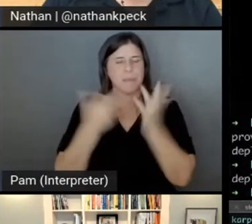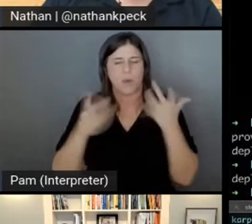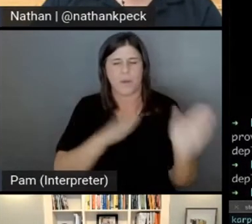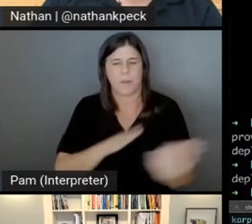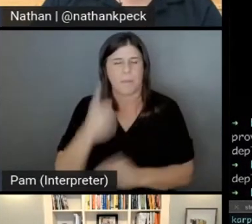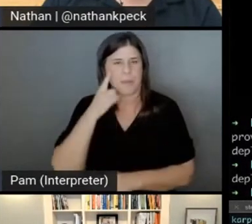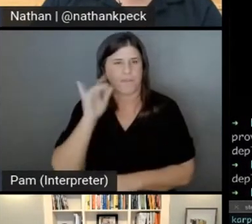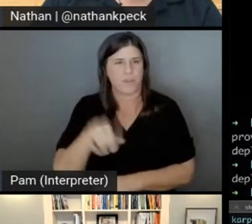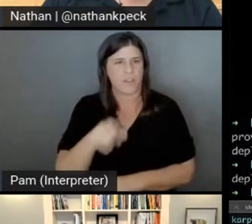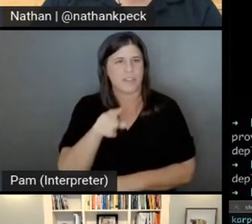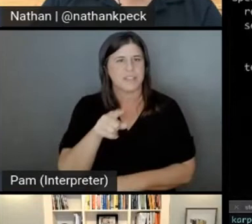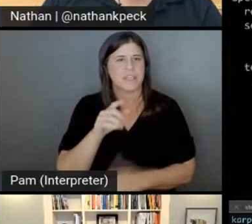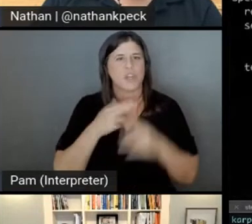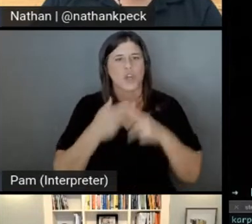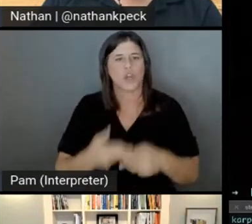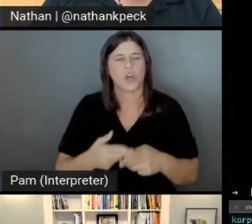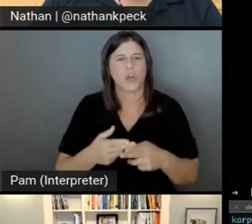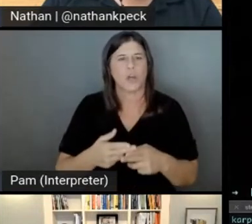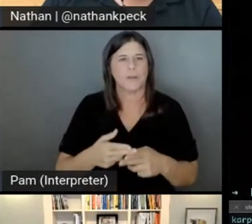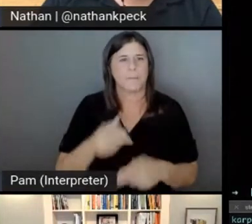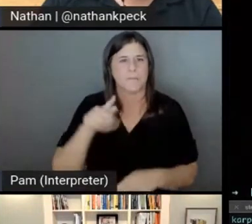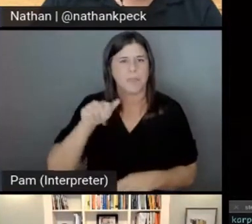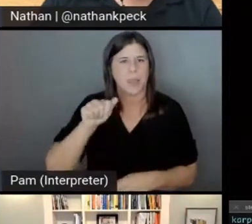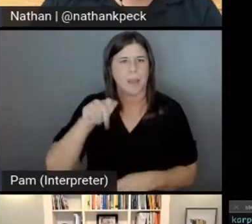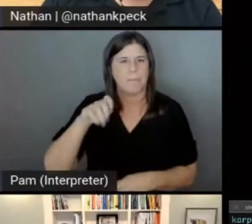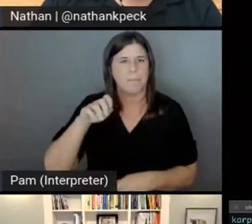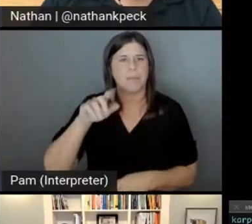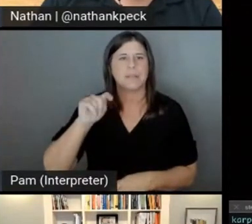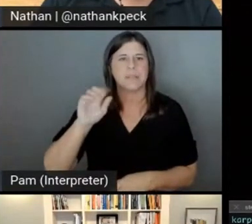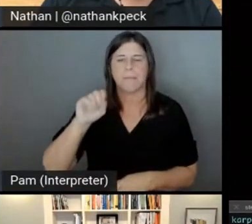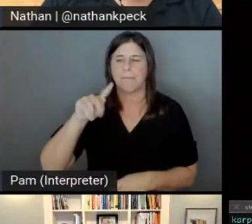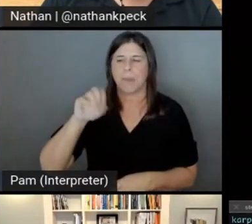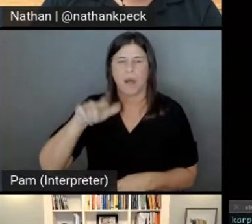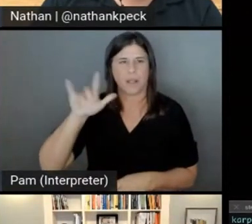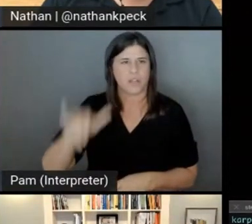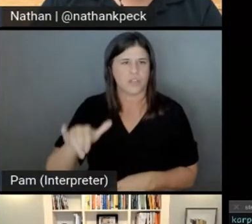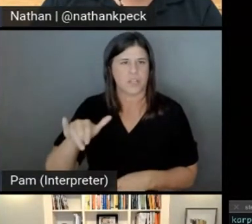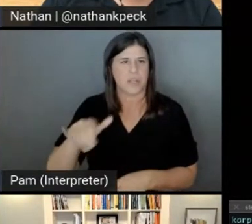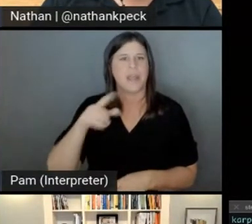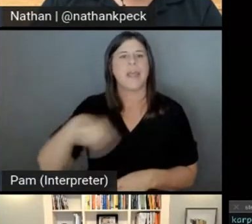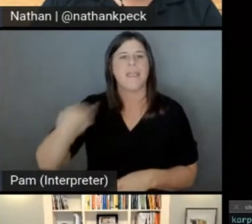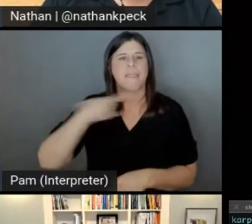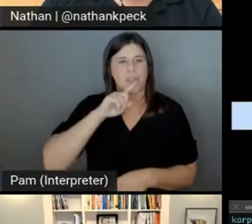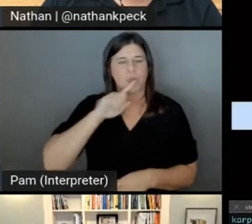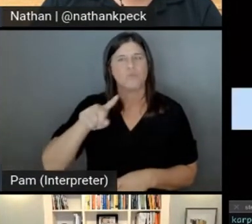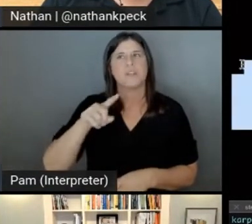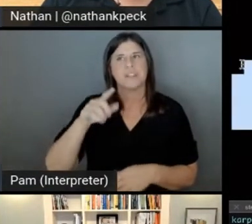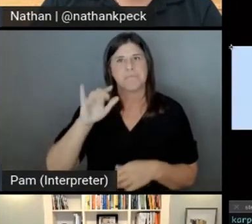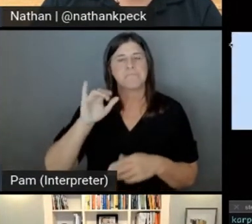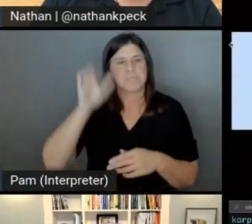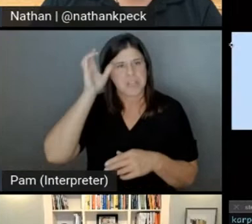which is called topology. And this is again a Kubernetes native concept. You're probably familiar with it.